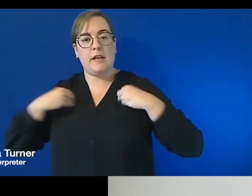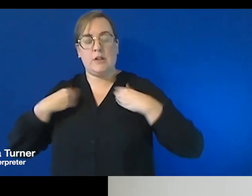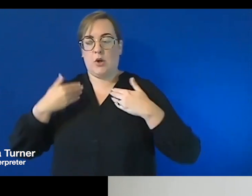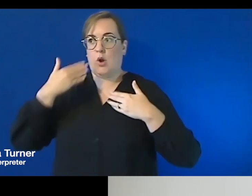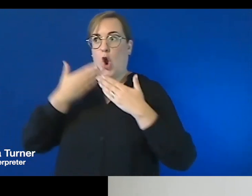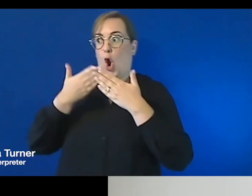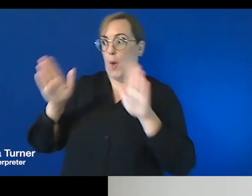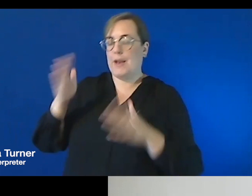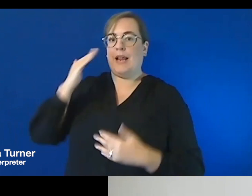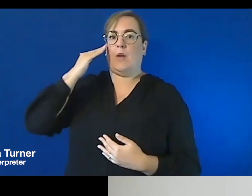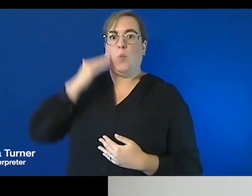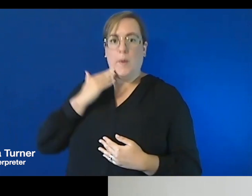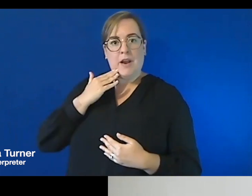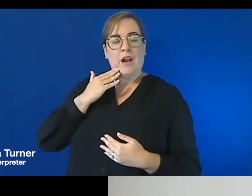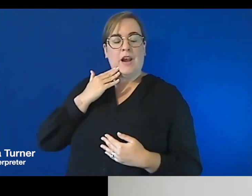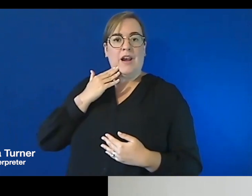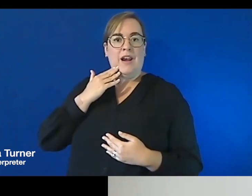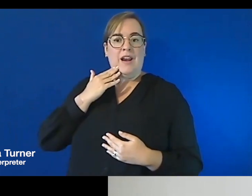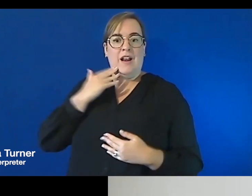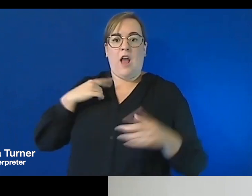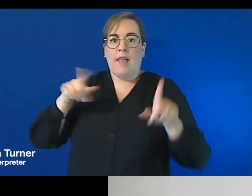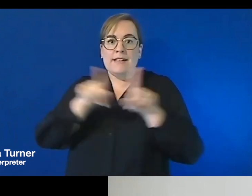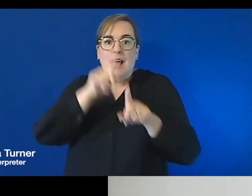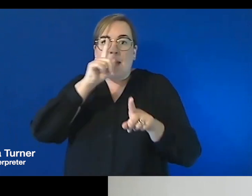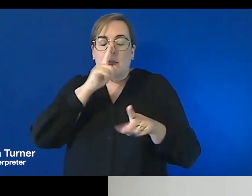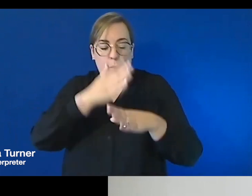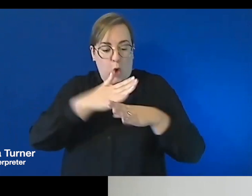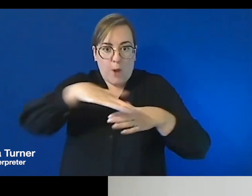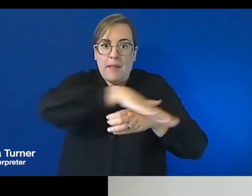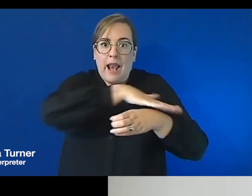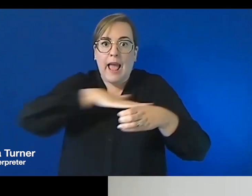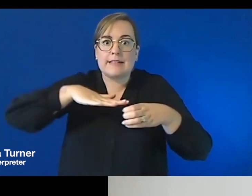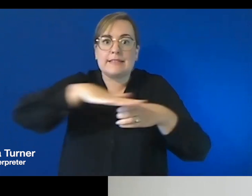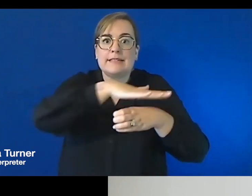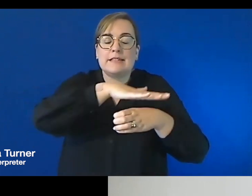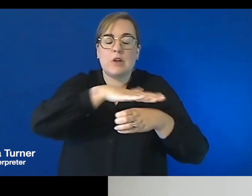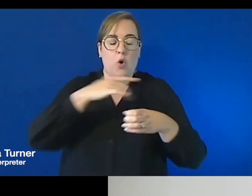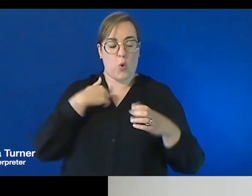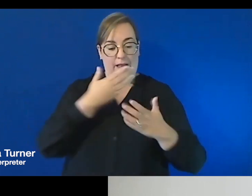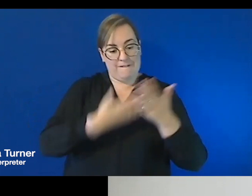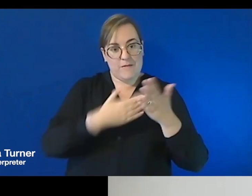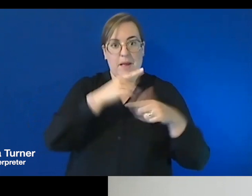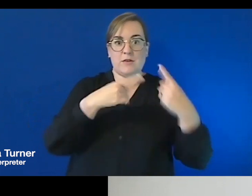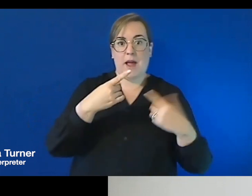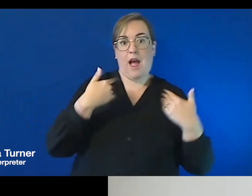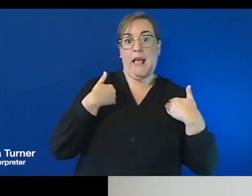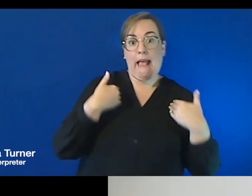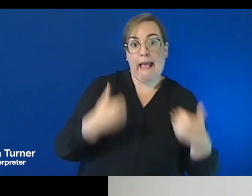disabled people on workplace, information about health and mental health, and also about different